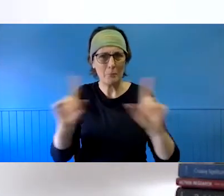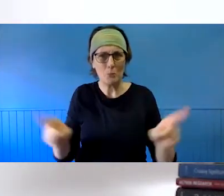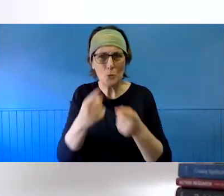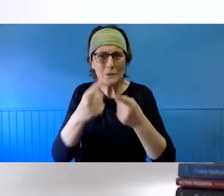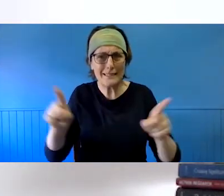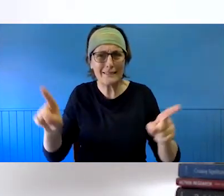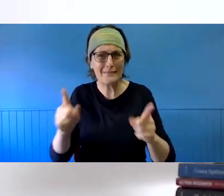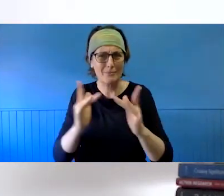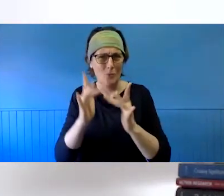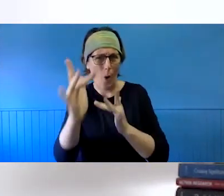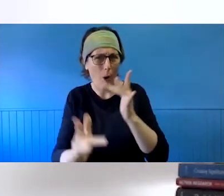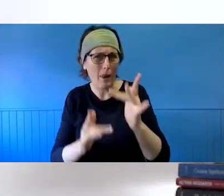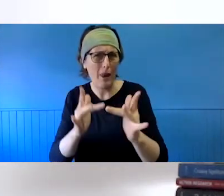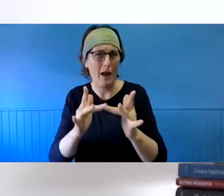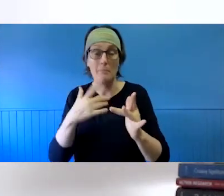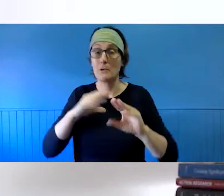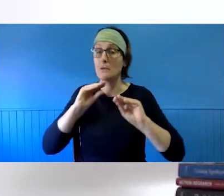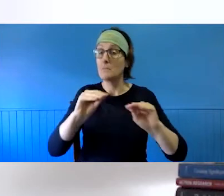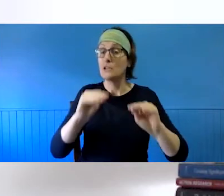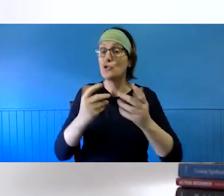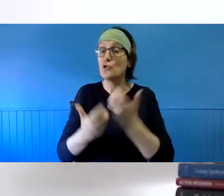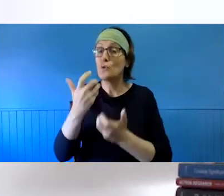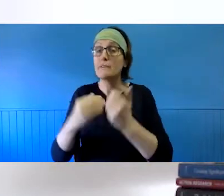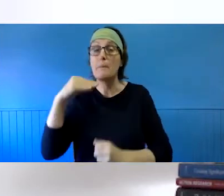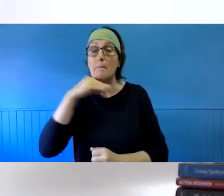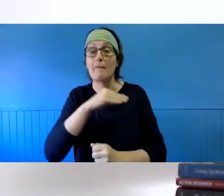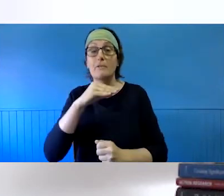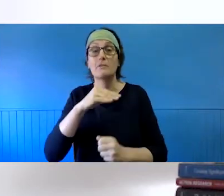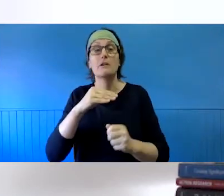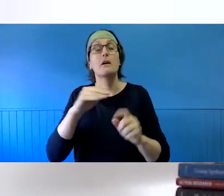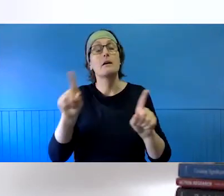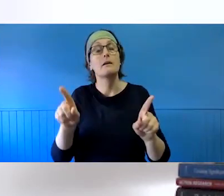teaching at the University of Melbourne in the Melbourne Conservatorium